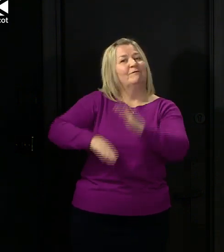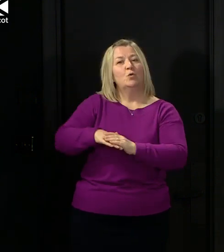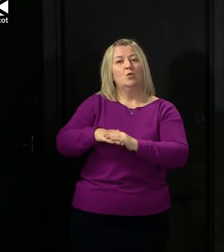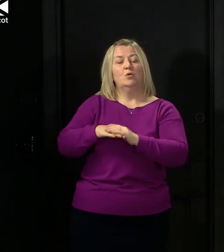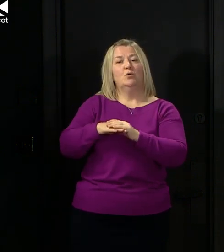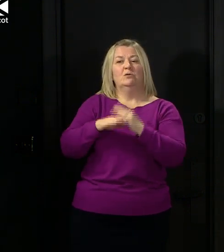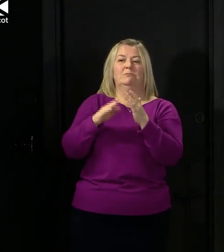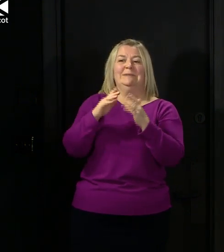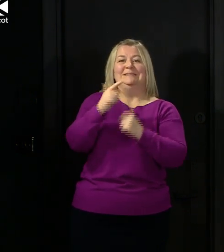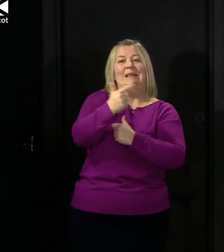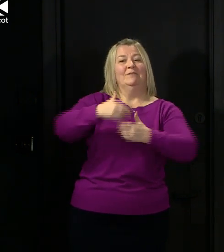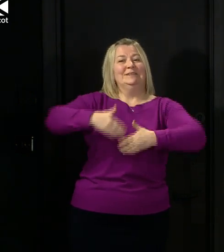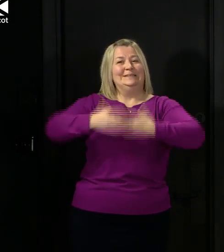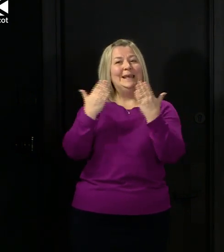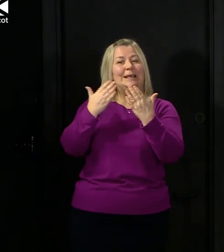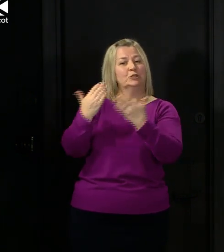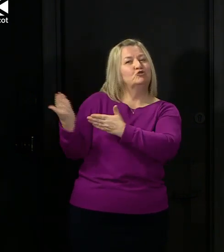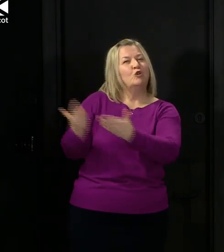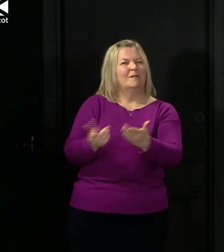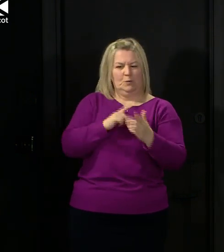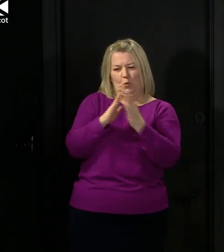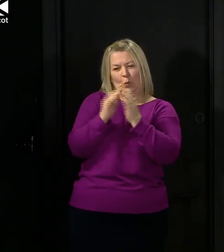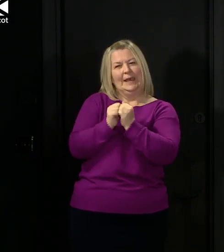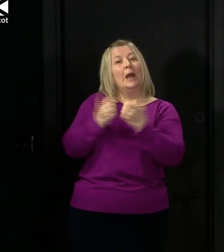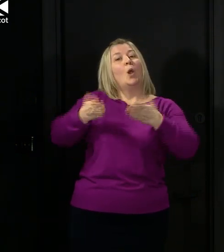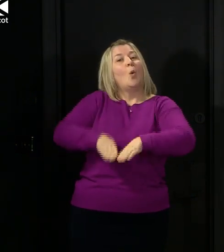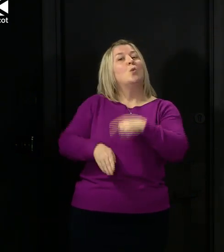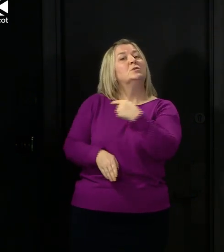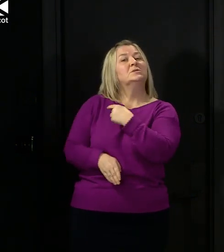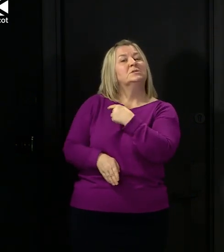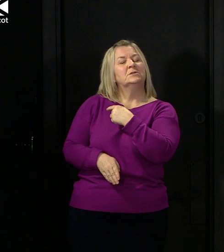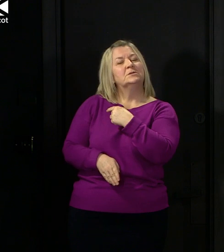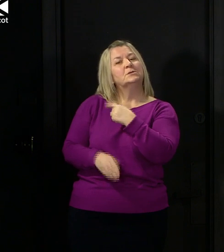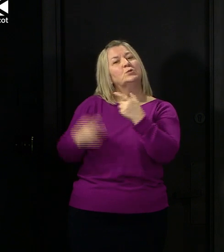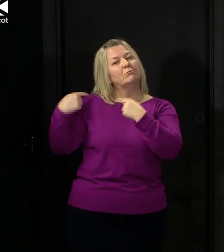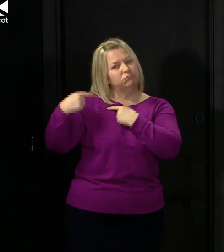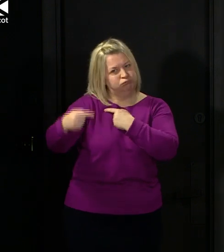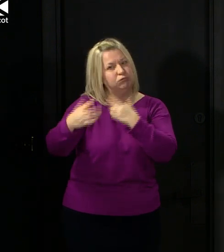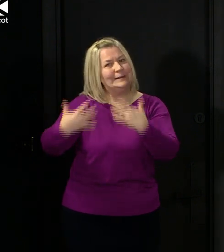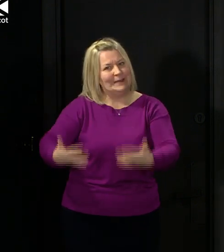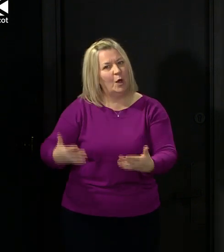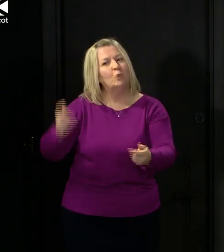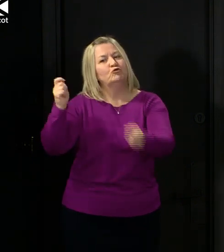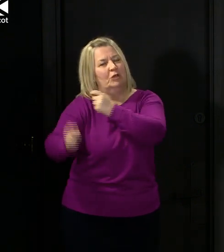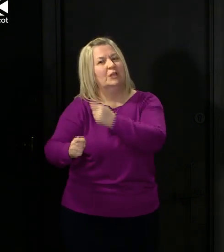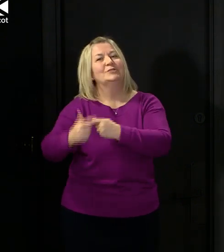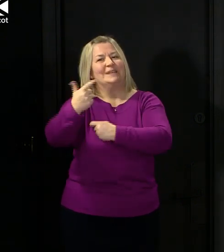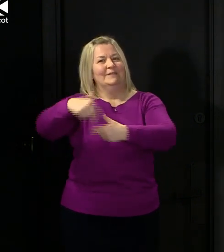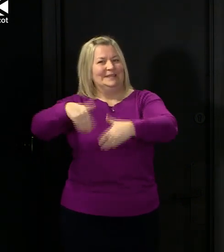of the death certification process, and let me stress that that is for confirmed, laboratory-confirmed